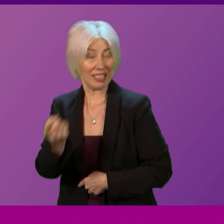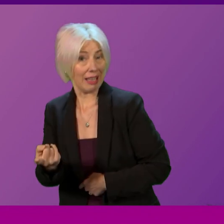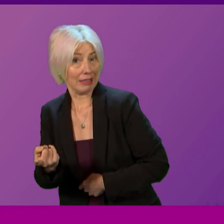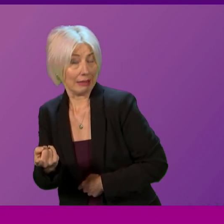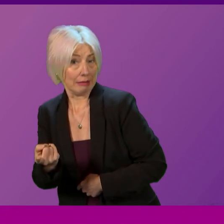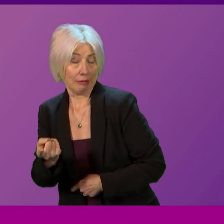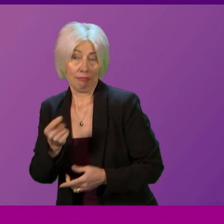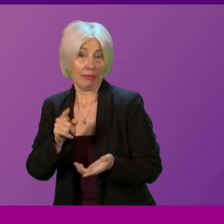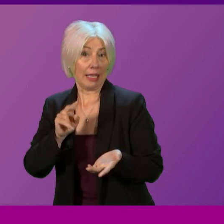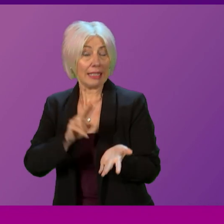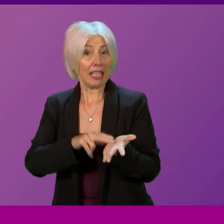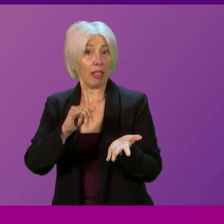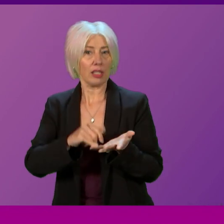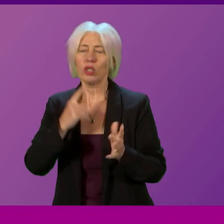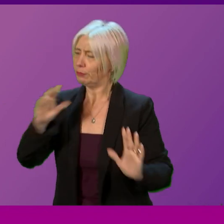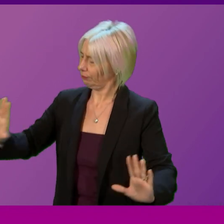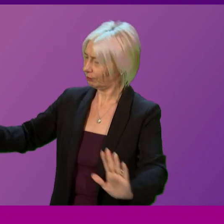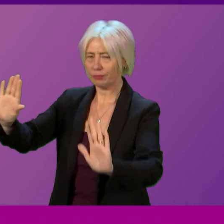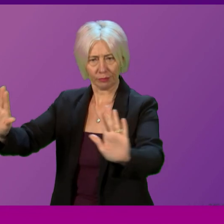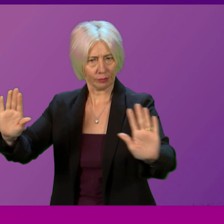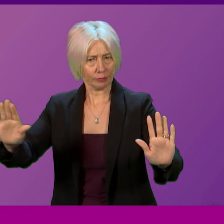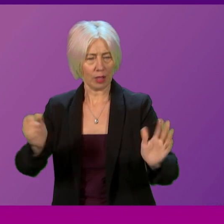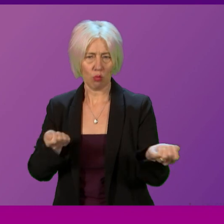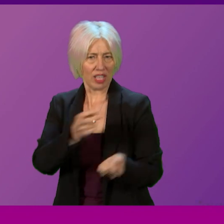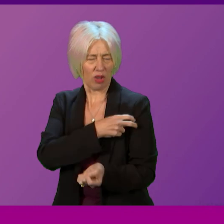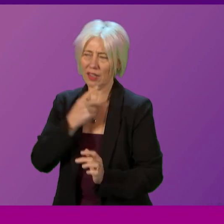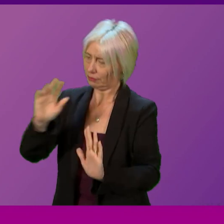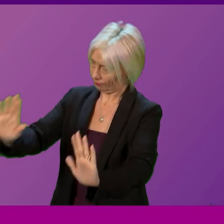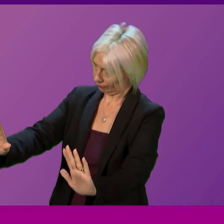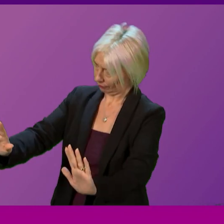Is she saying—